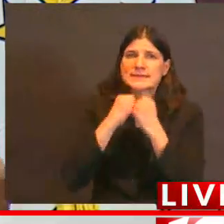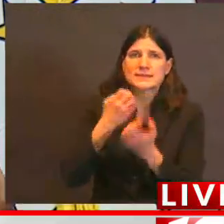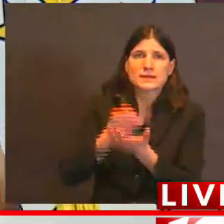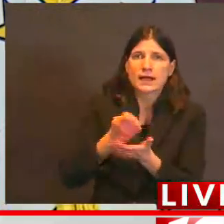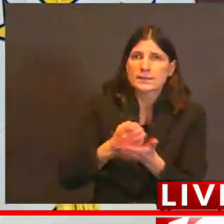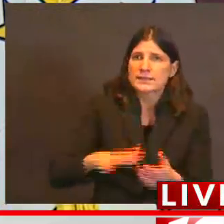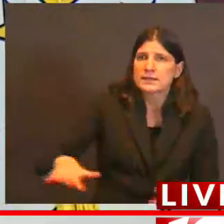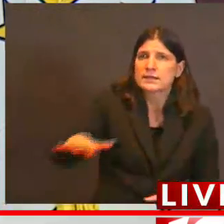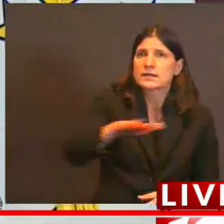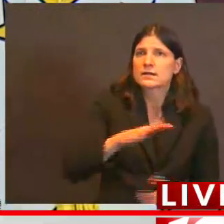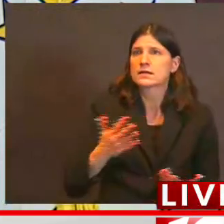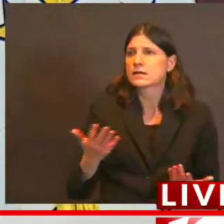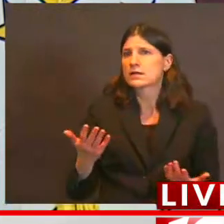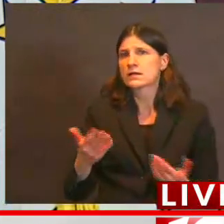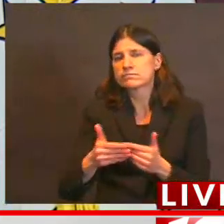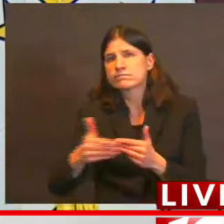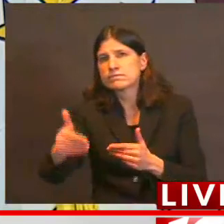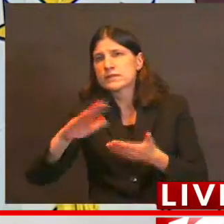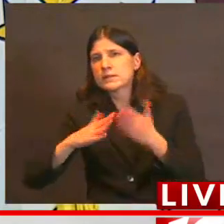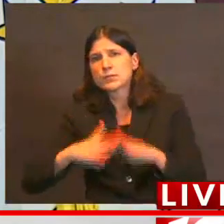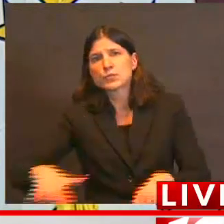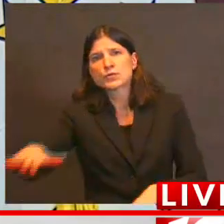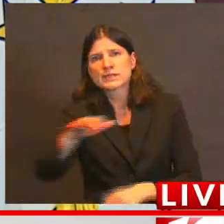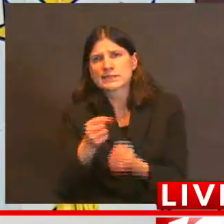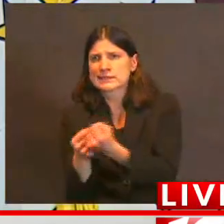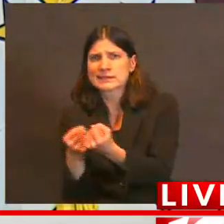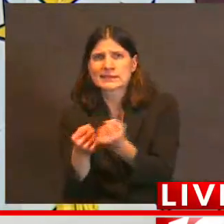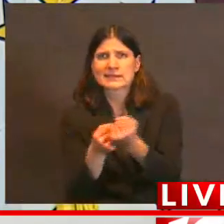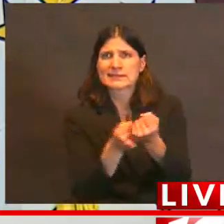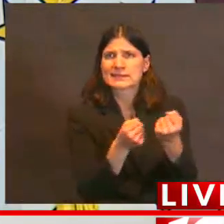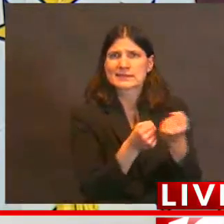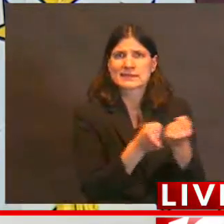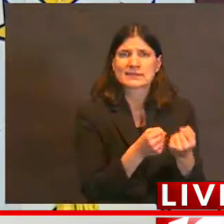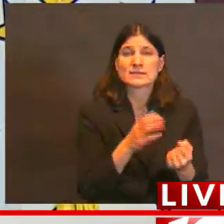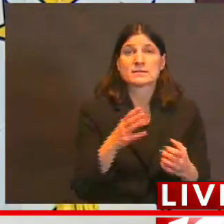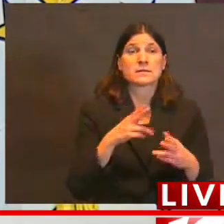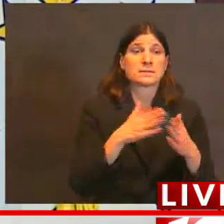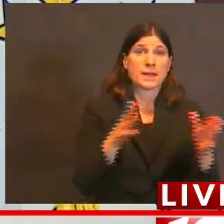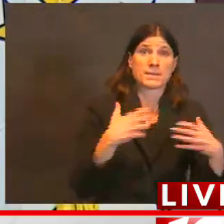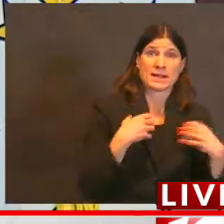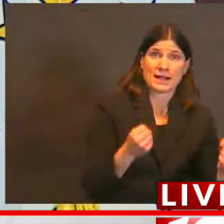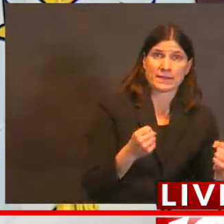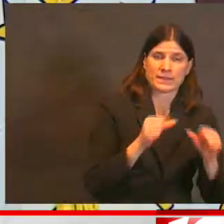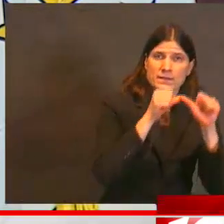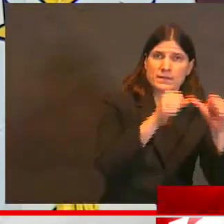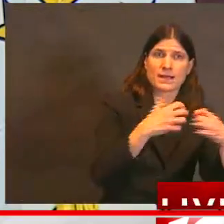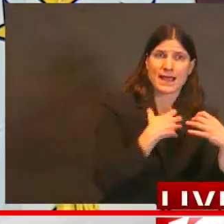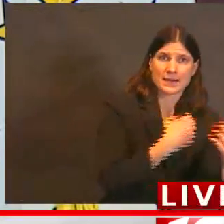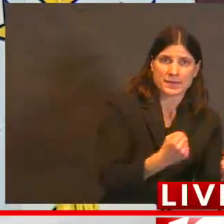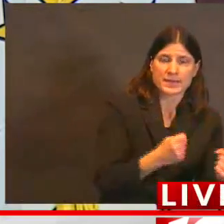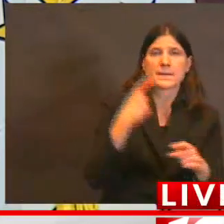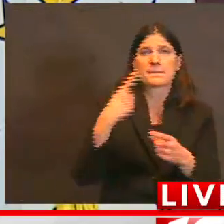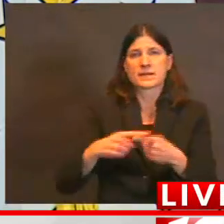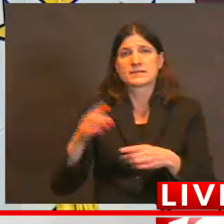CHALLENGING. FOR ANY OF US OF THIS TIME FRAME AND WE KNOW HOW IMPORTANT THE ECONOMIC HEALTH OF OUR SOCIETY IS AS A PART OF WHAT PUBLIC HEALTH